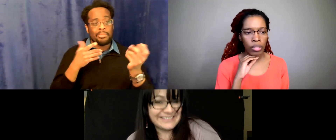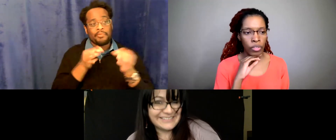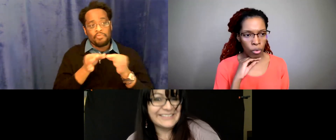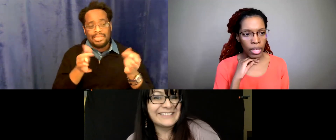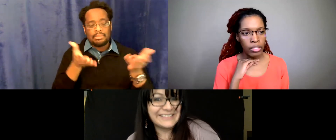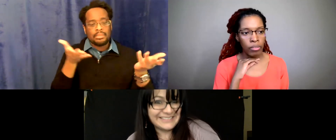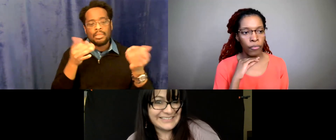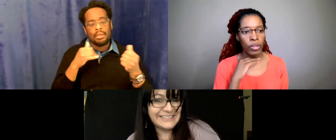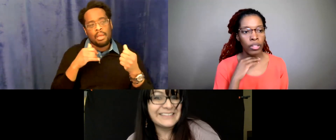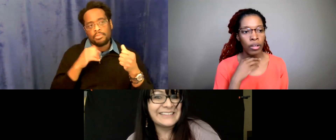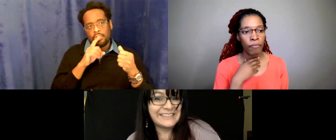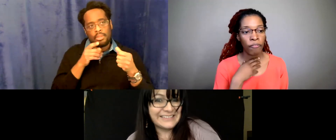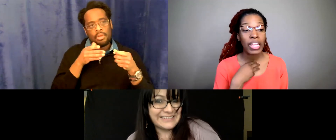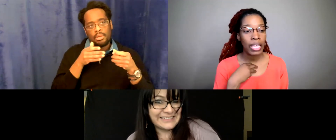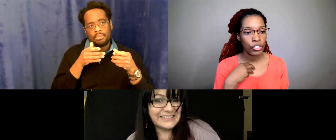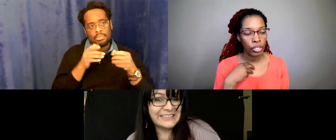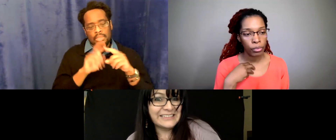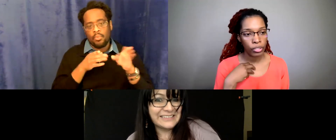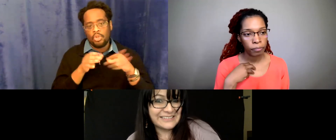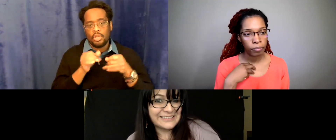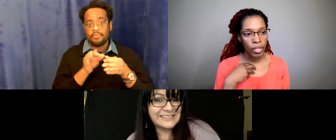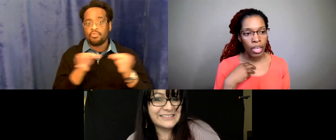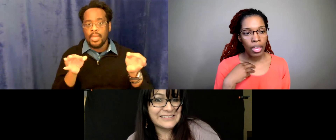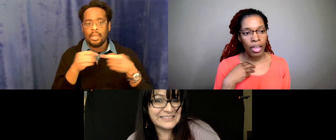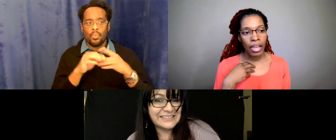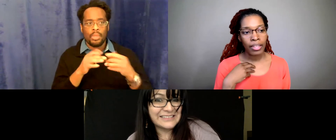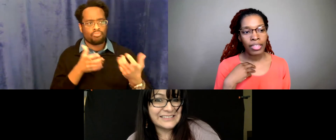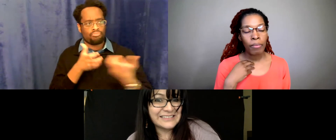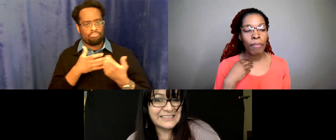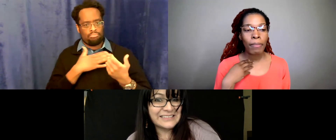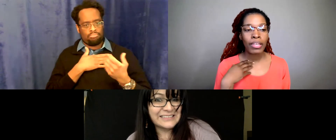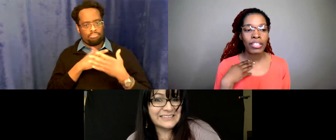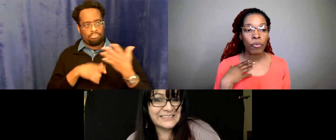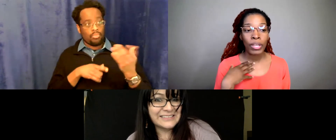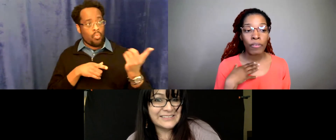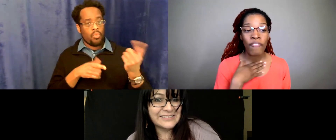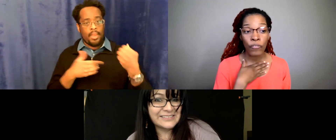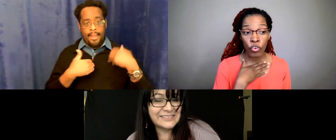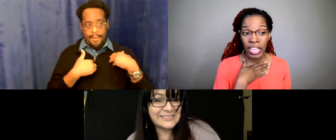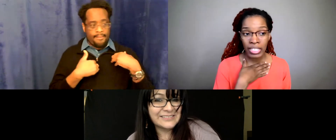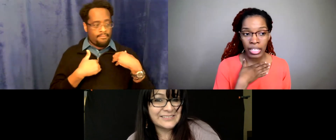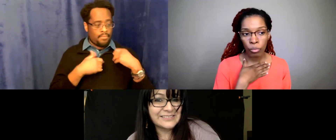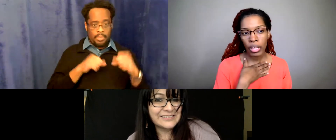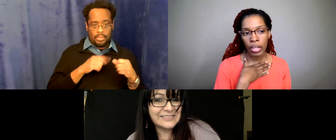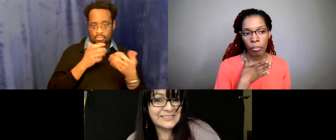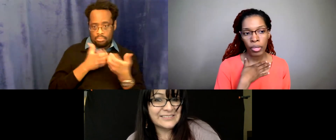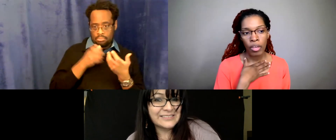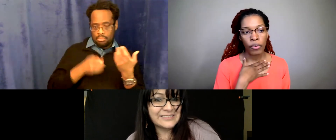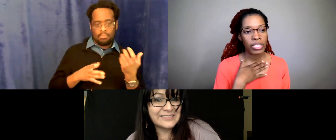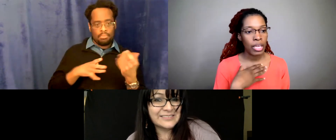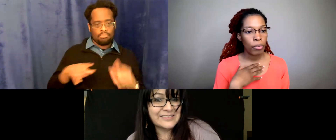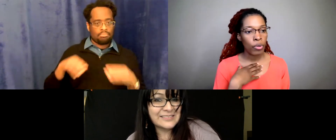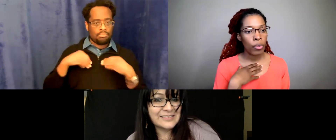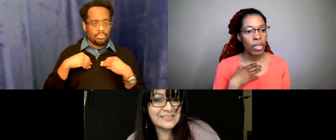request for a fitting interpreter i think maybe a different way to phrase it would help for example